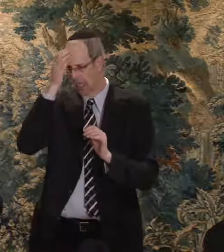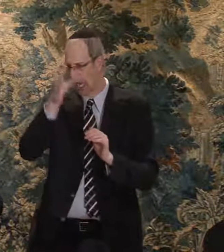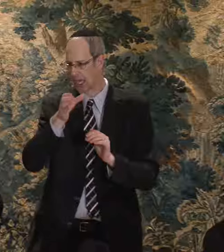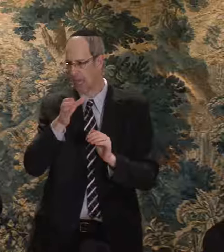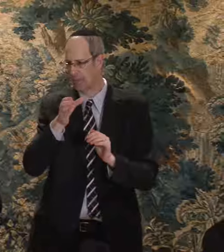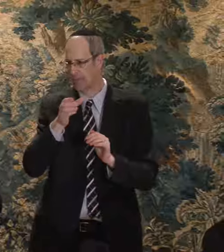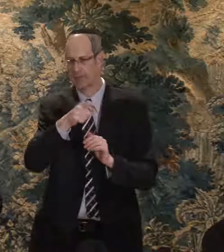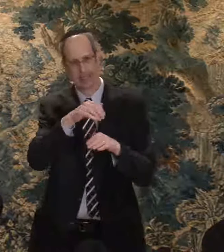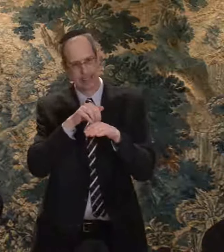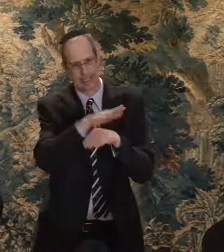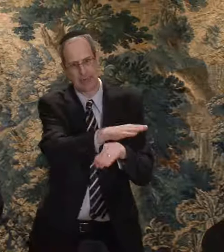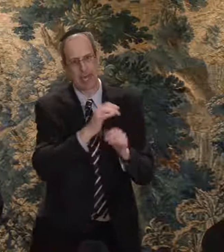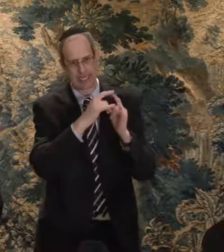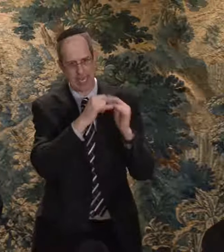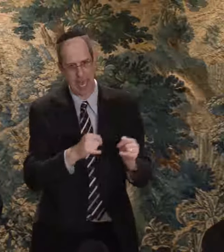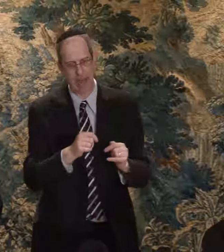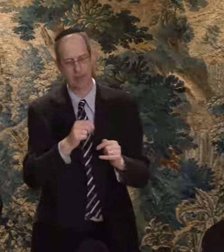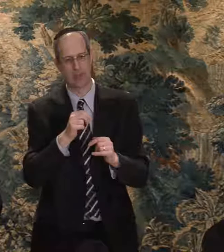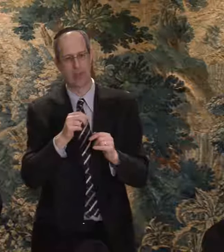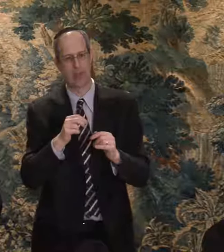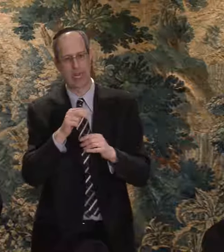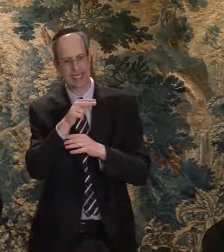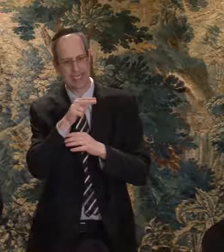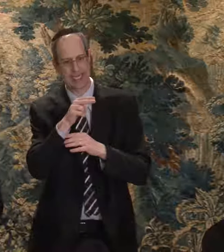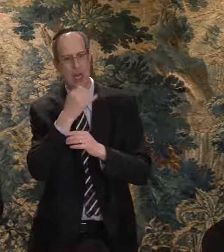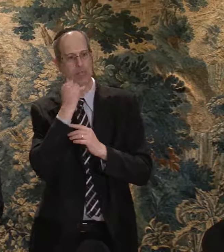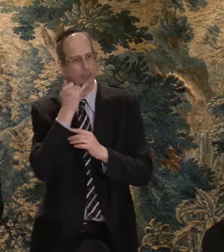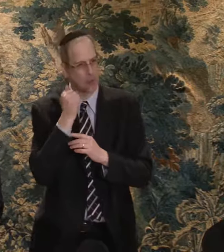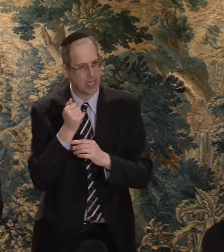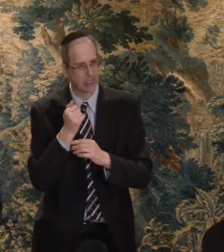him to camp he sent him to Nair Israel normally Lowenthal a dear friend of mine